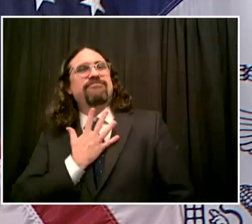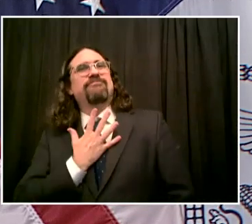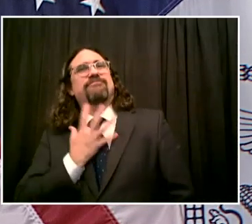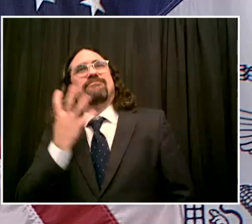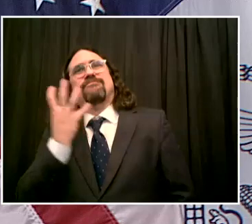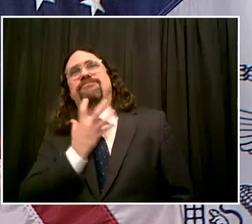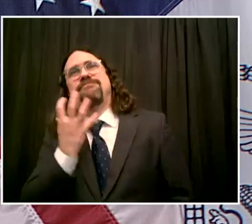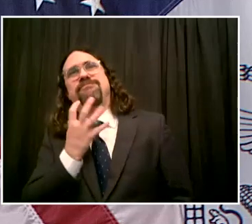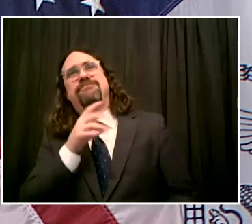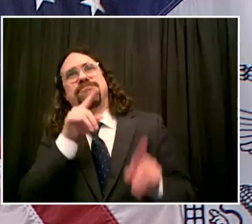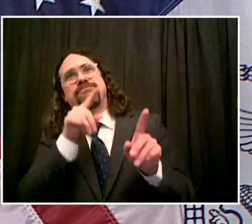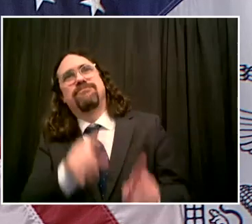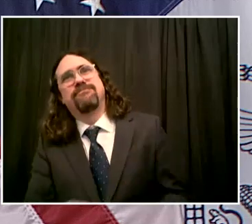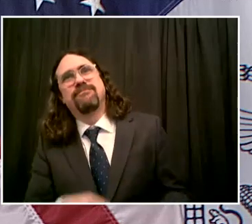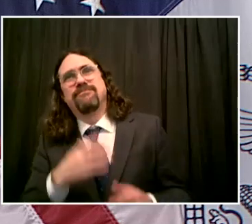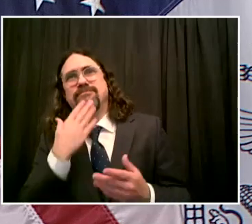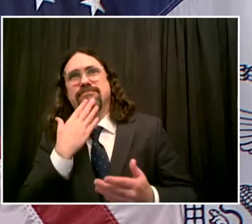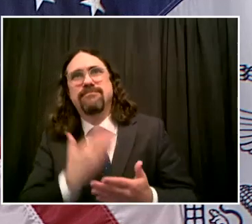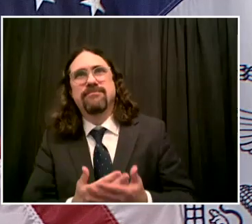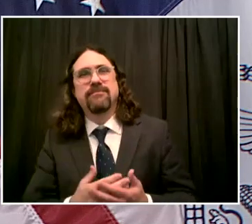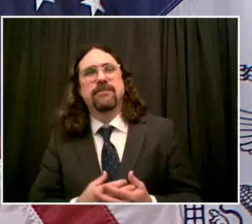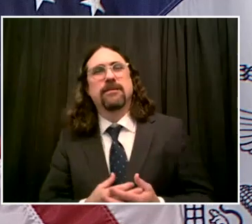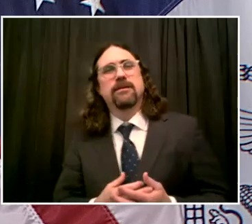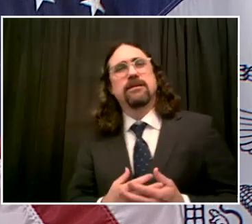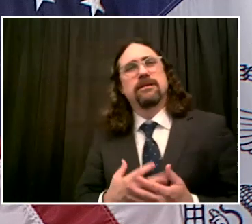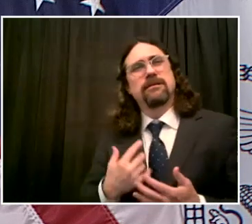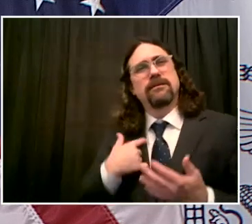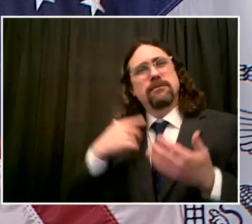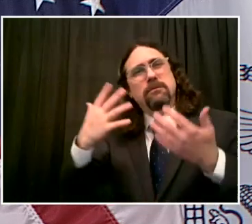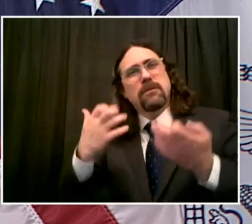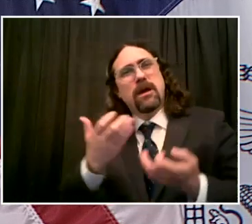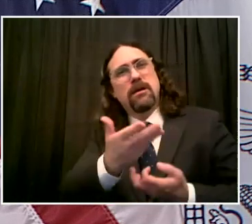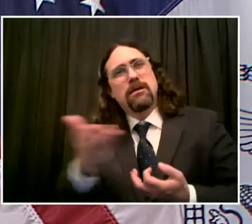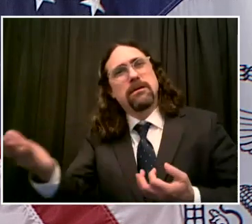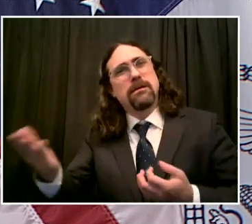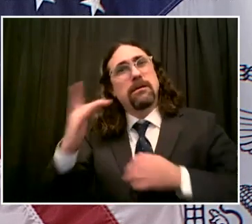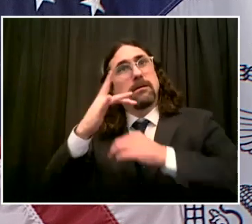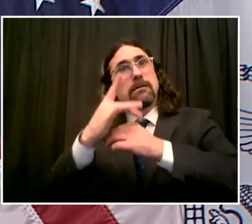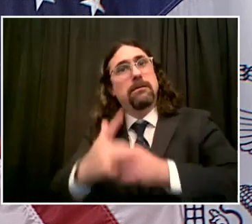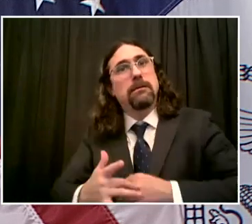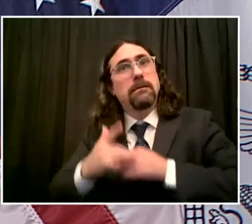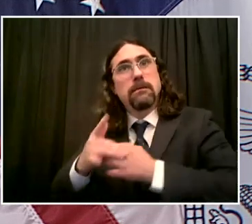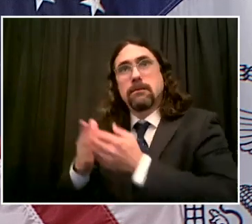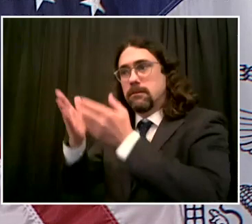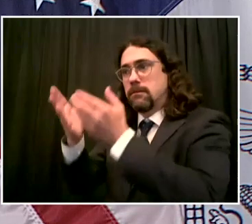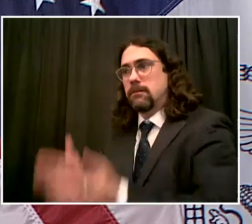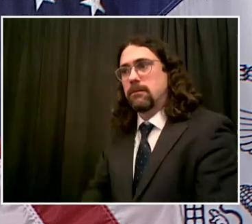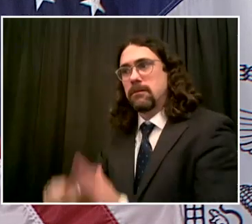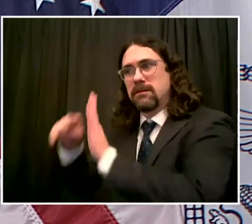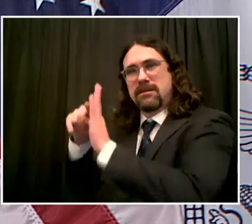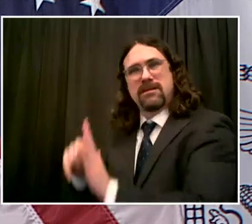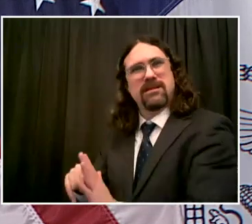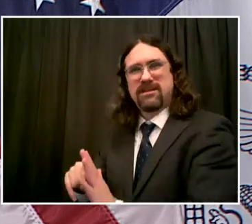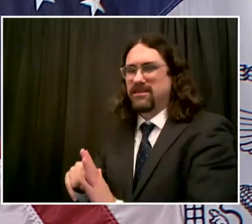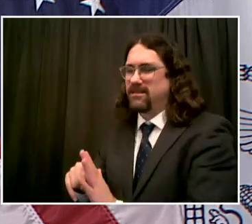LOOK AT THOSE BEACONS OF HOPE. I HELD UP THE COVER OF THE